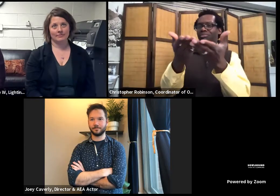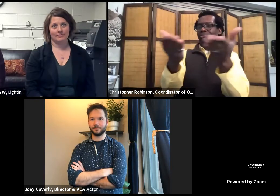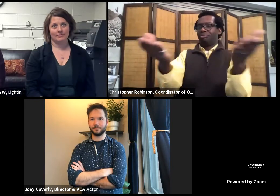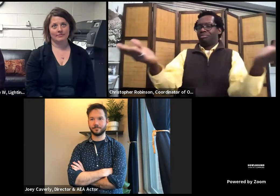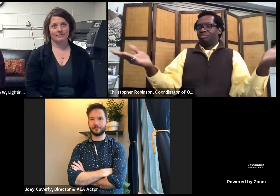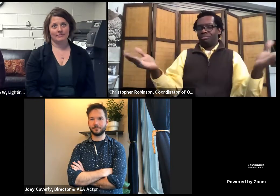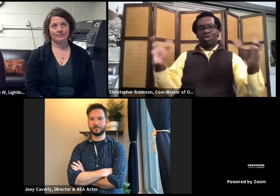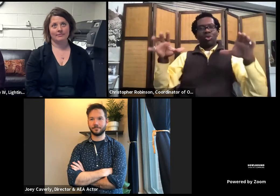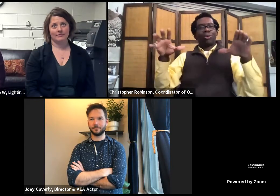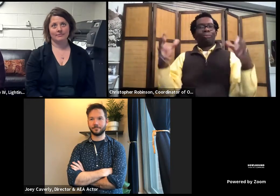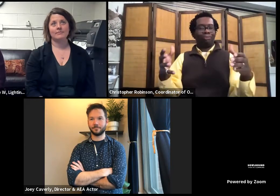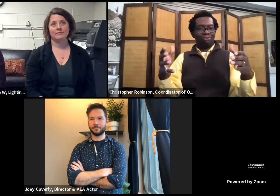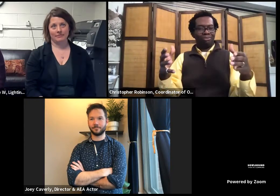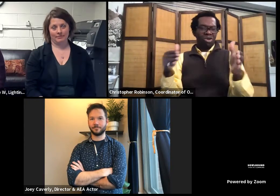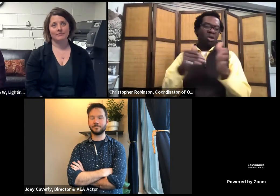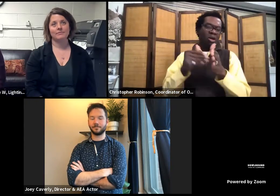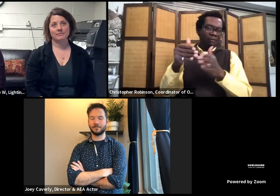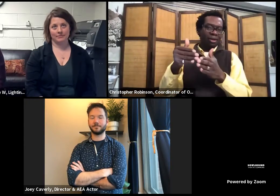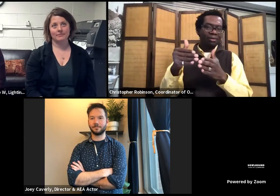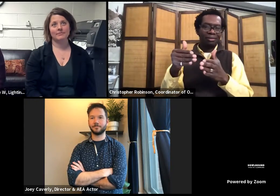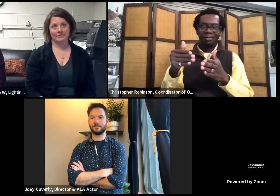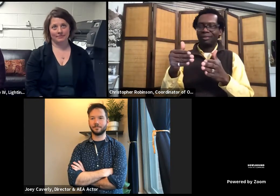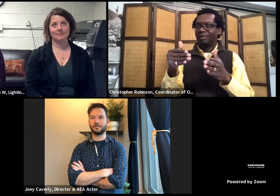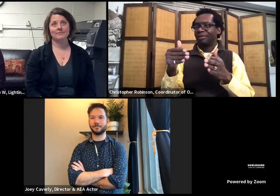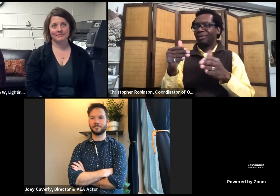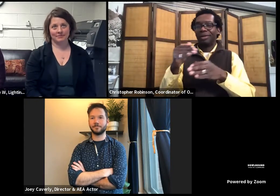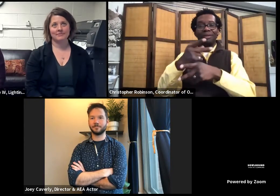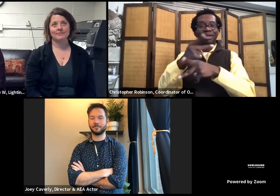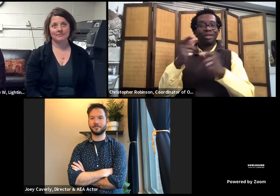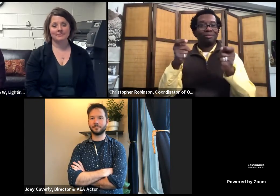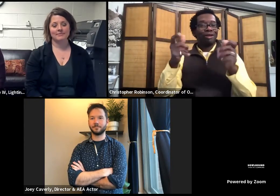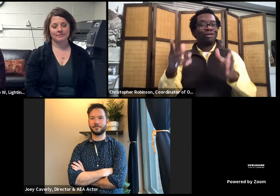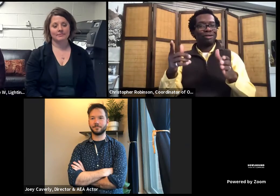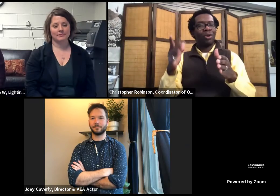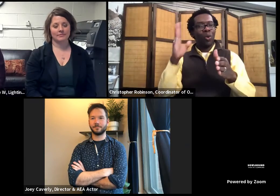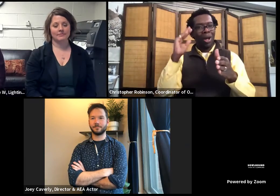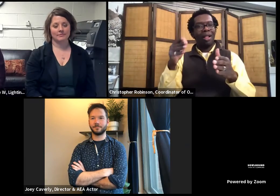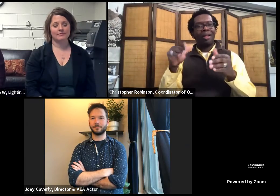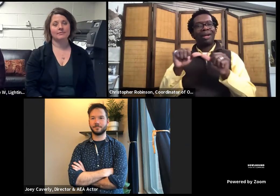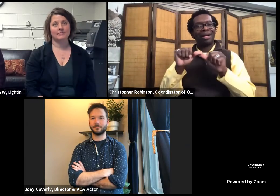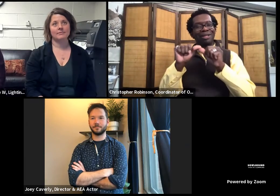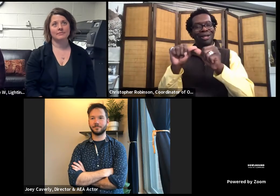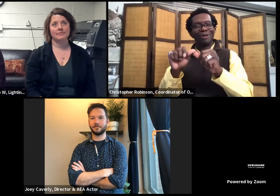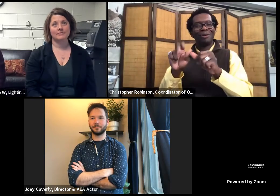to make sure everyone's on the same page and everyone kind of feels like they're all part of the same group, they're all in on it,